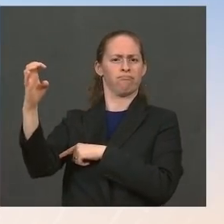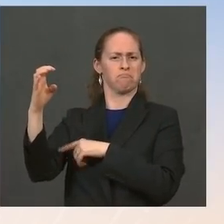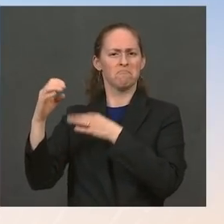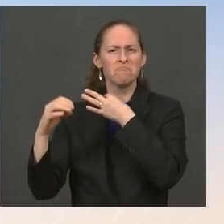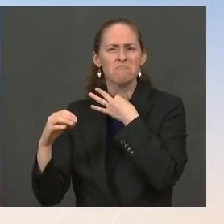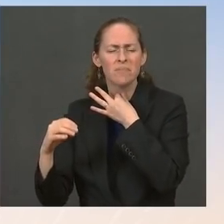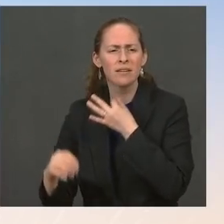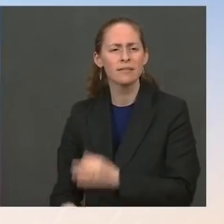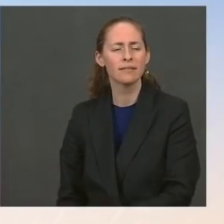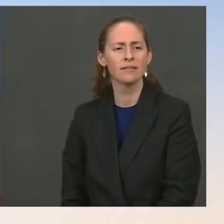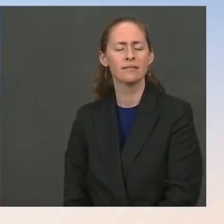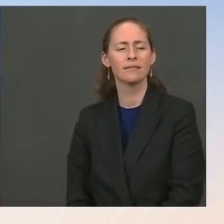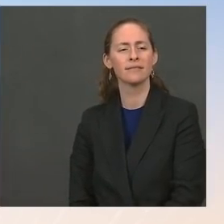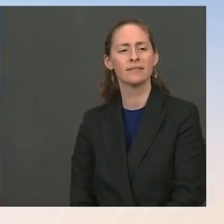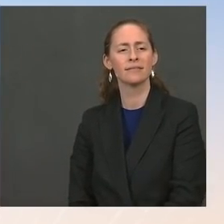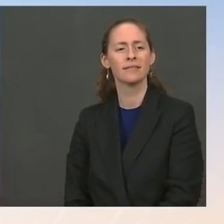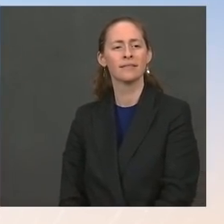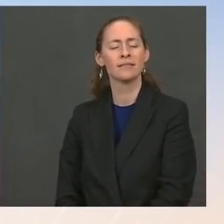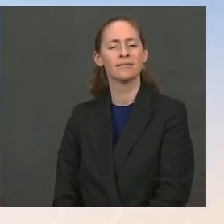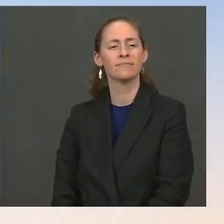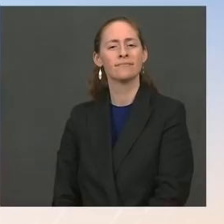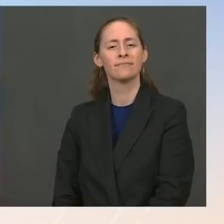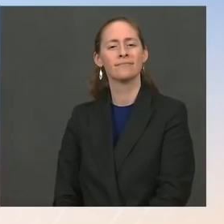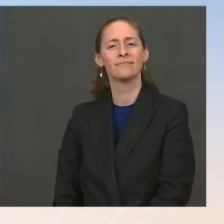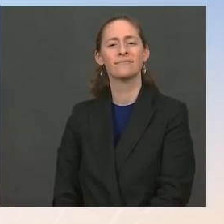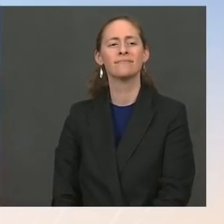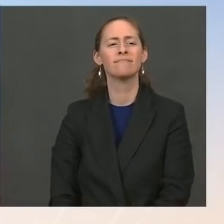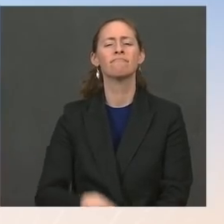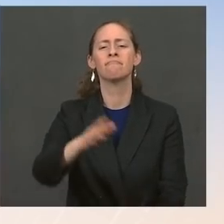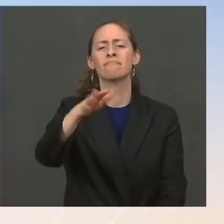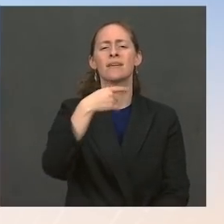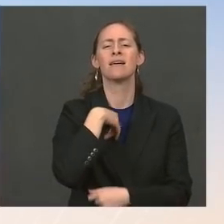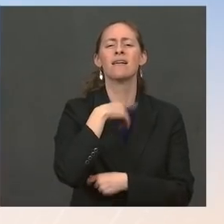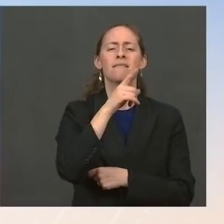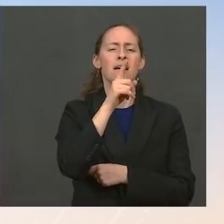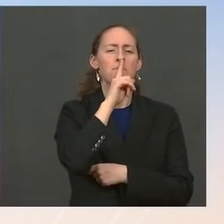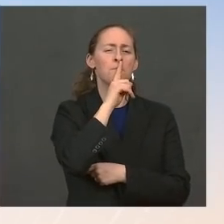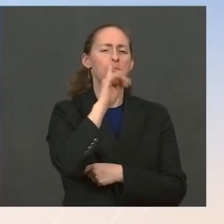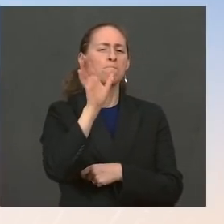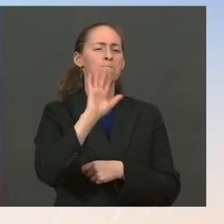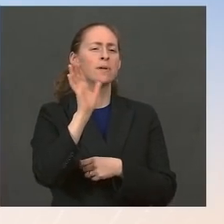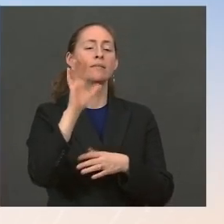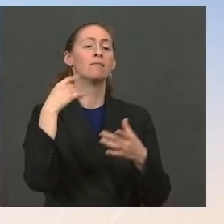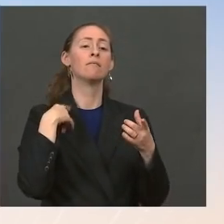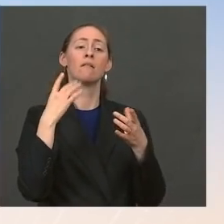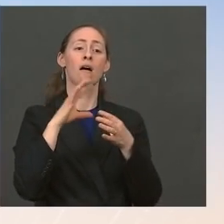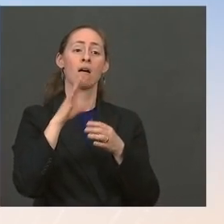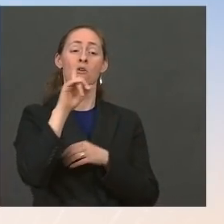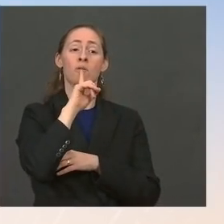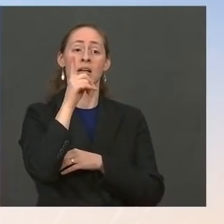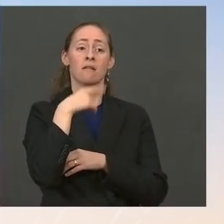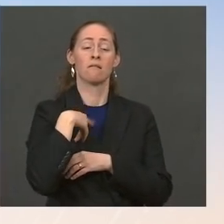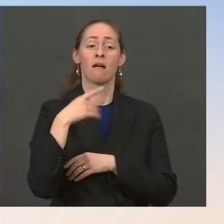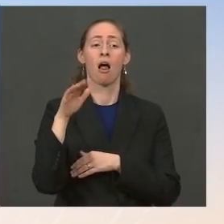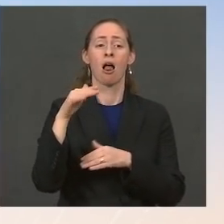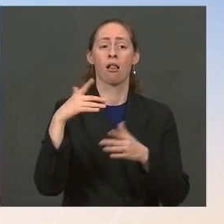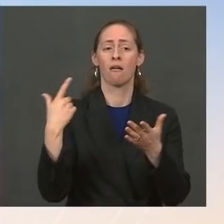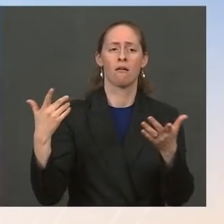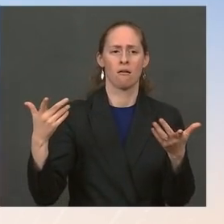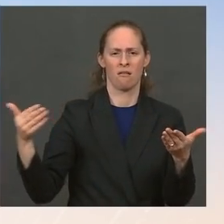exactly in that -- those terms. I would, again, point to -- and just another person I haven't introduced here -- but Doug Elmendorf, who you all are familiar with,